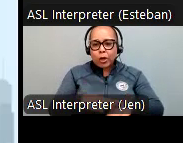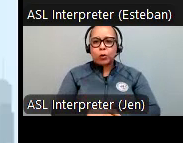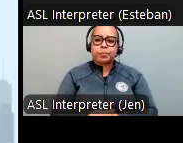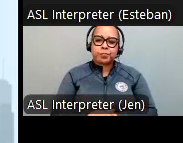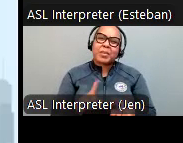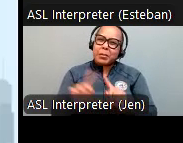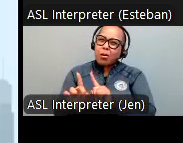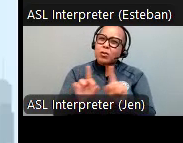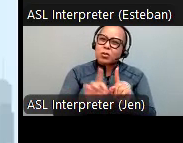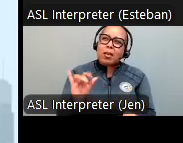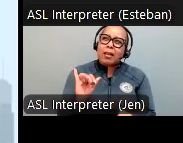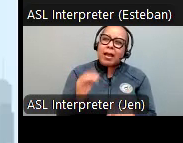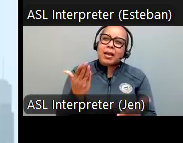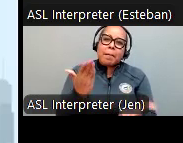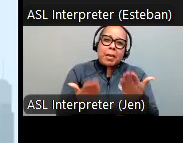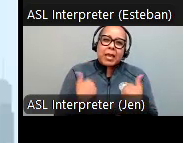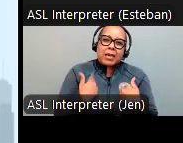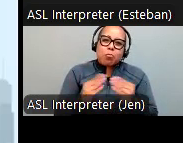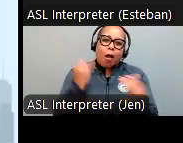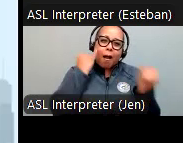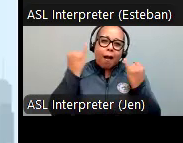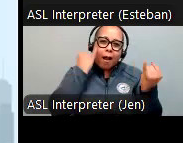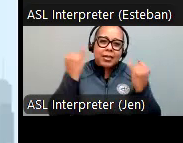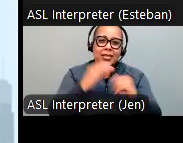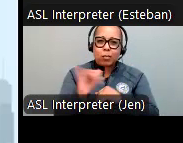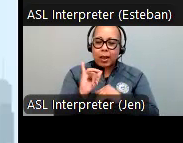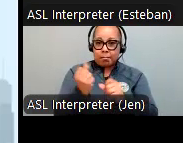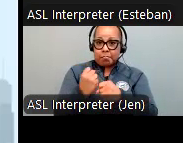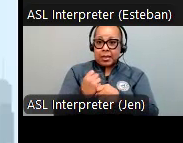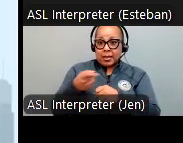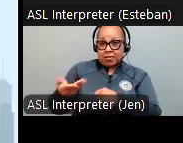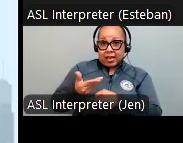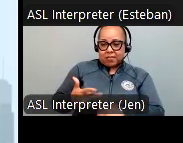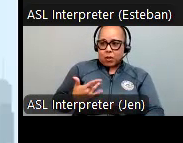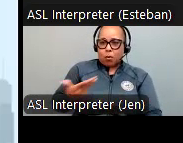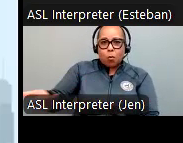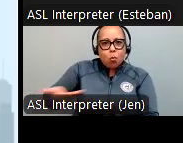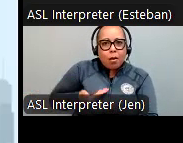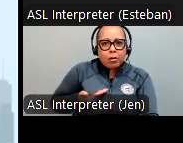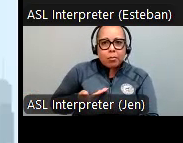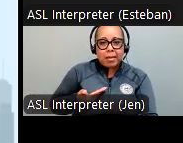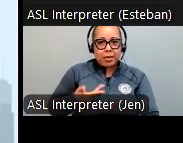But also I have some more ideas of making the guests feel welcome. Maybe a sensory-friendly